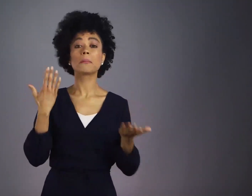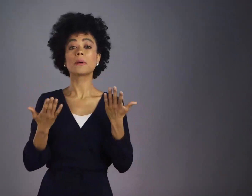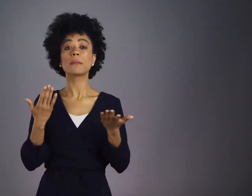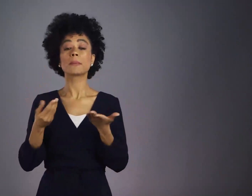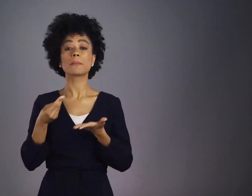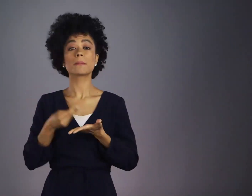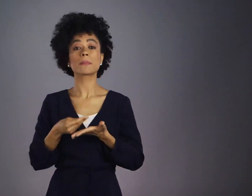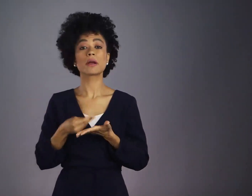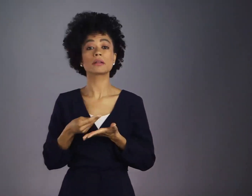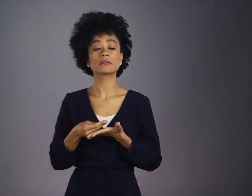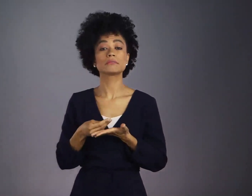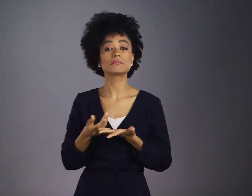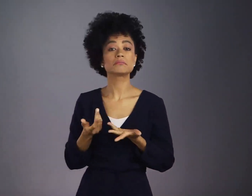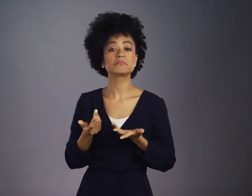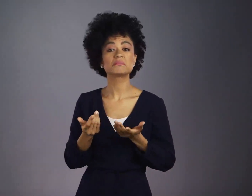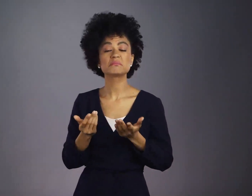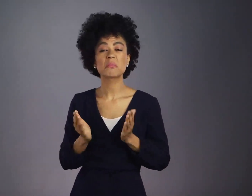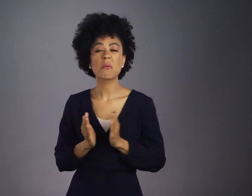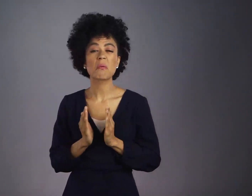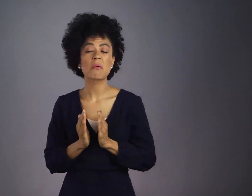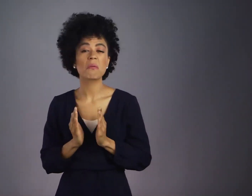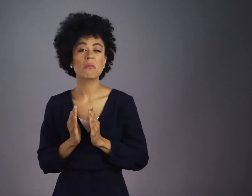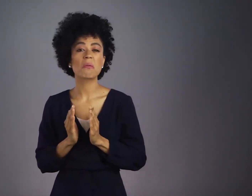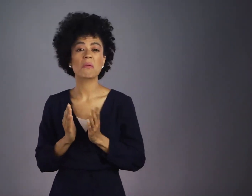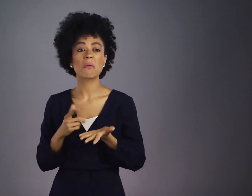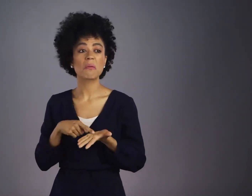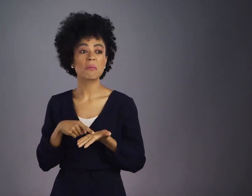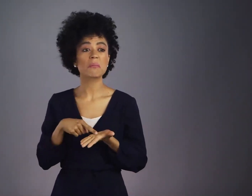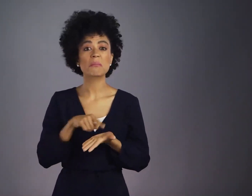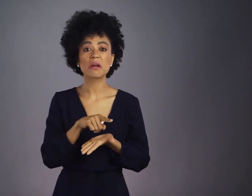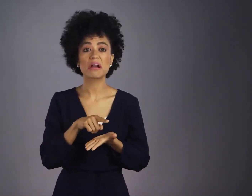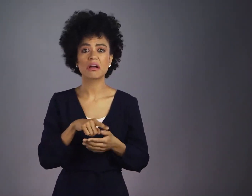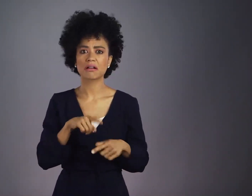We may be short in our accounts and unable to make good.